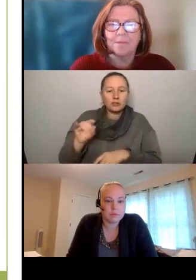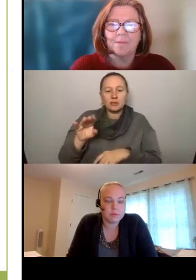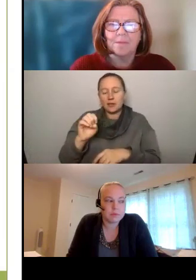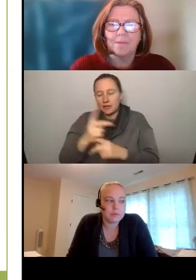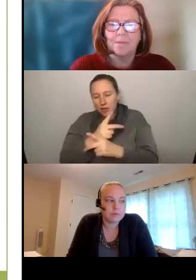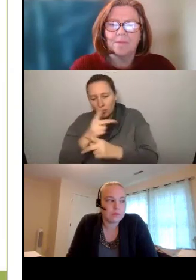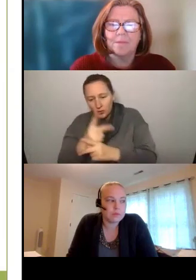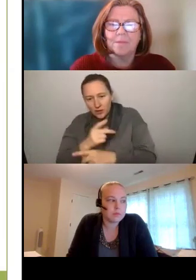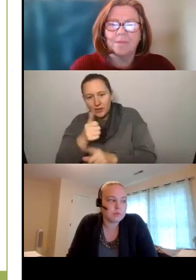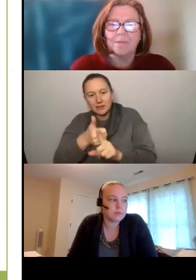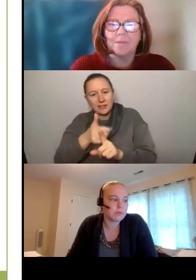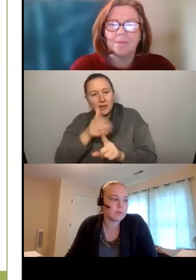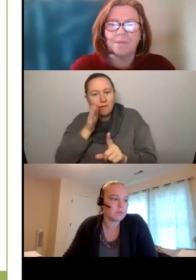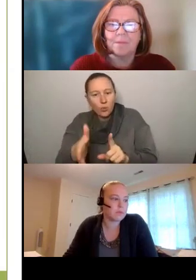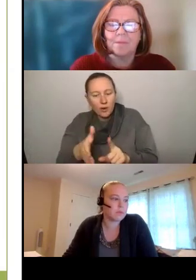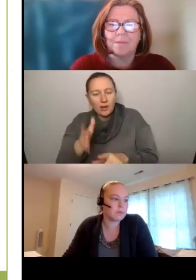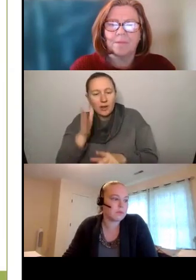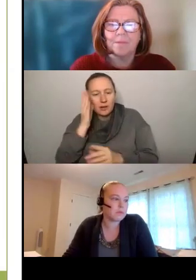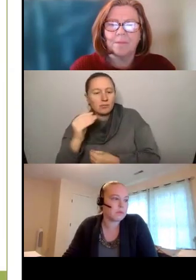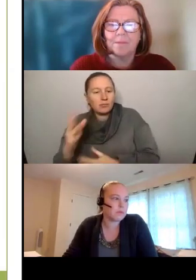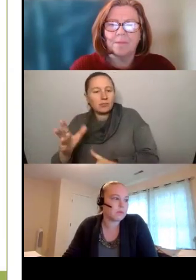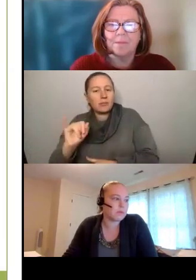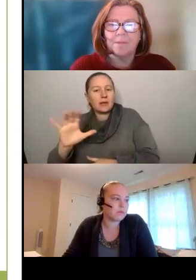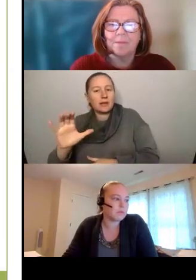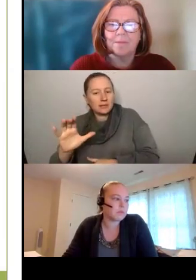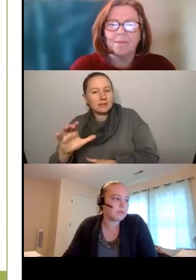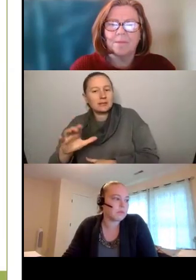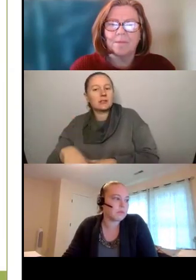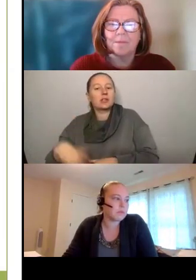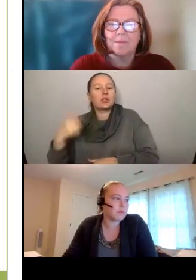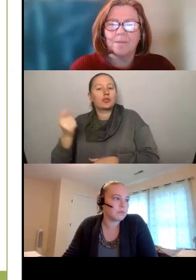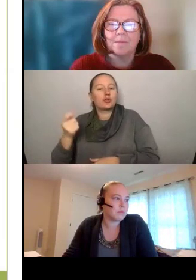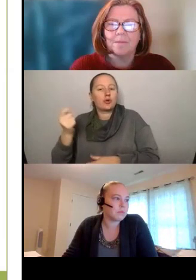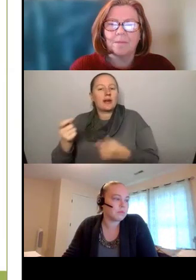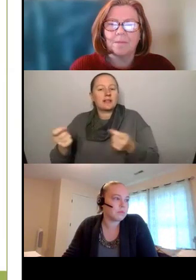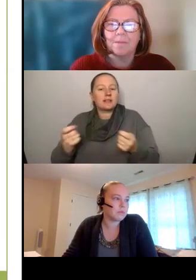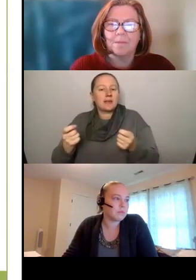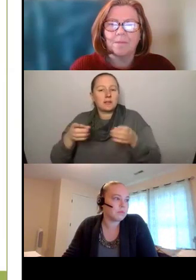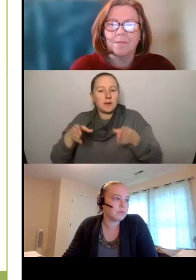It notifies the awarding IC grants management person that you've done this.